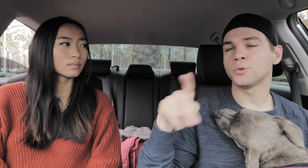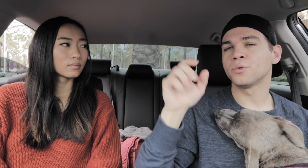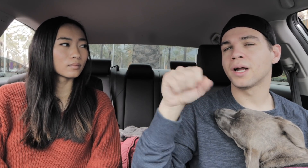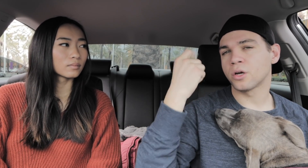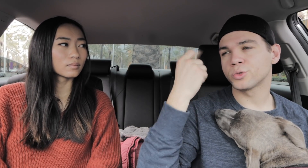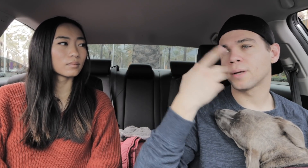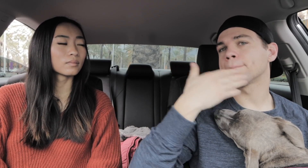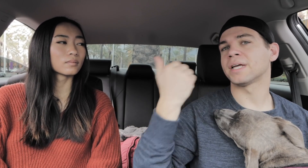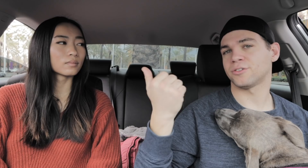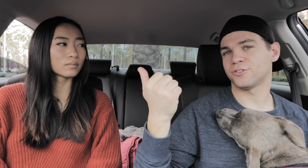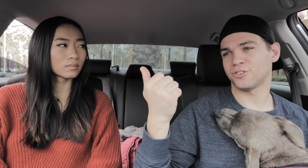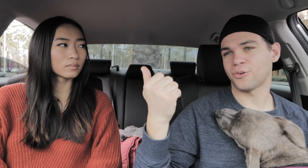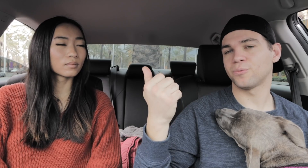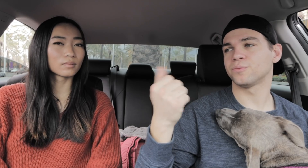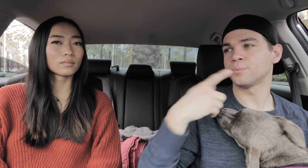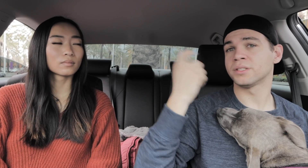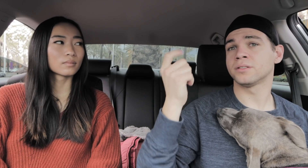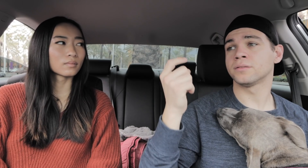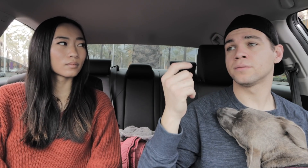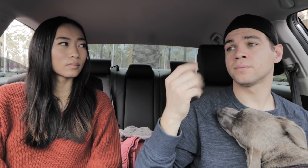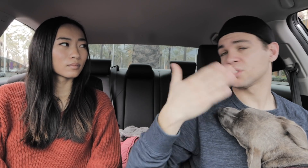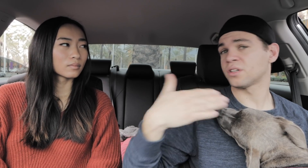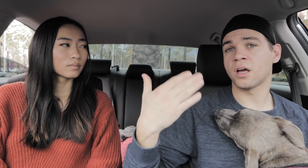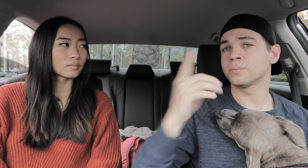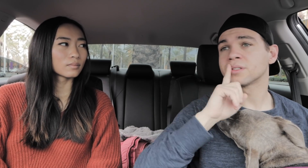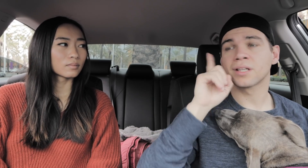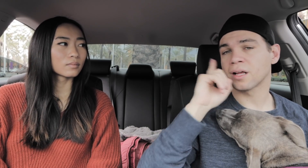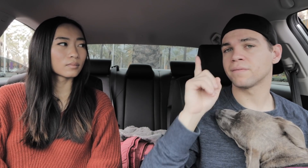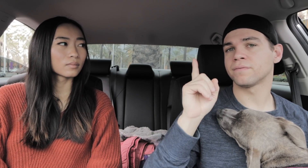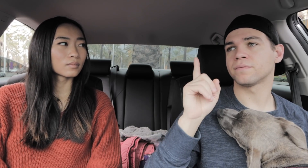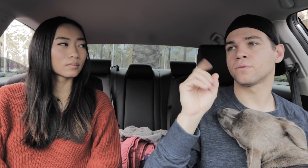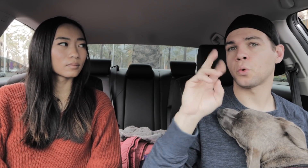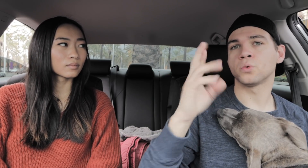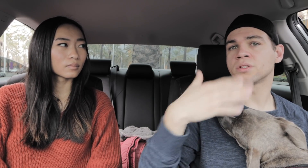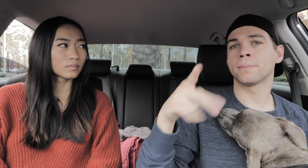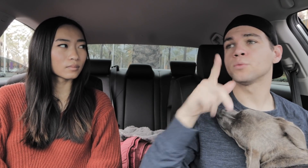or language development